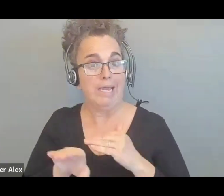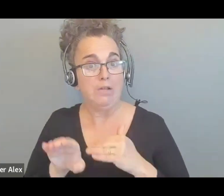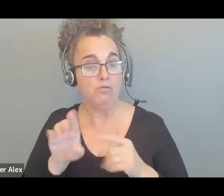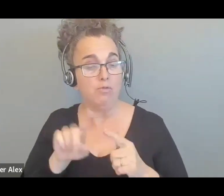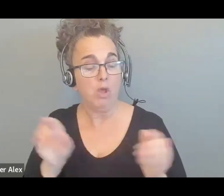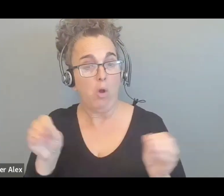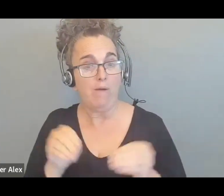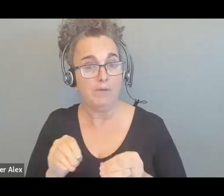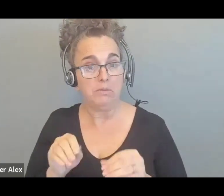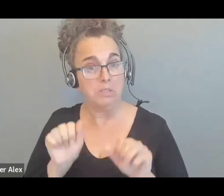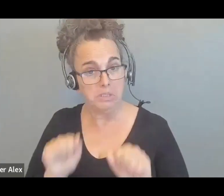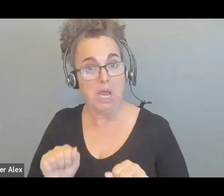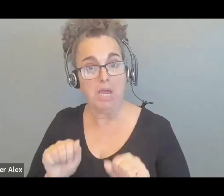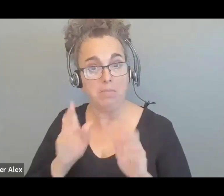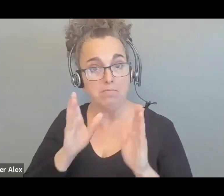by someone who's using a mobility device,